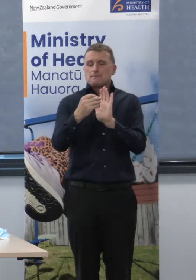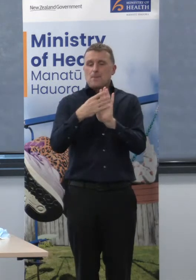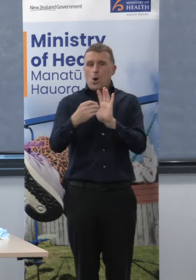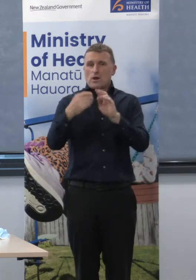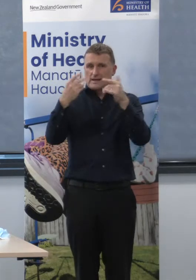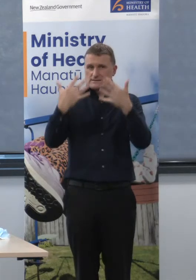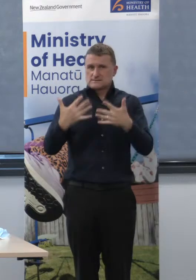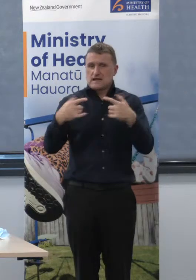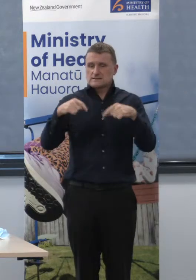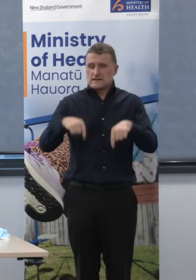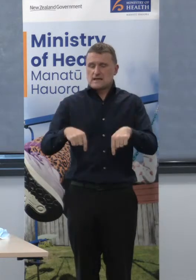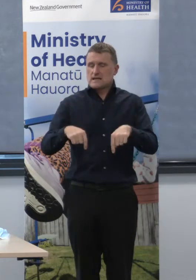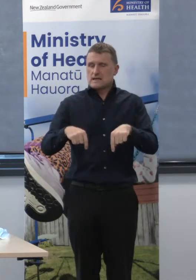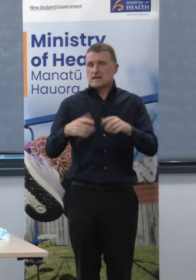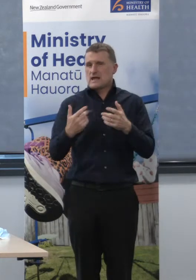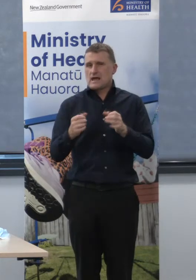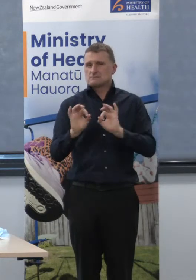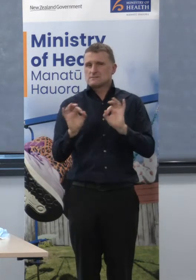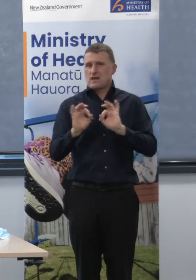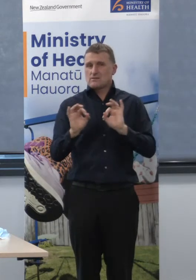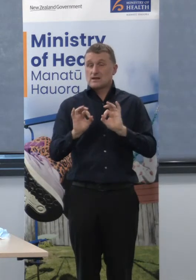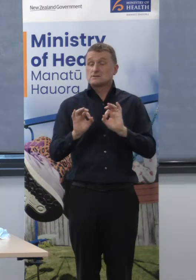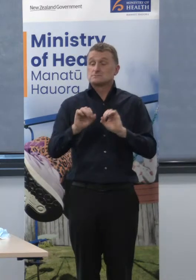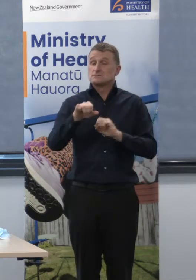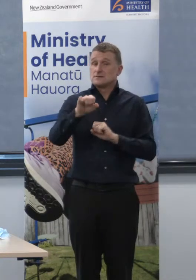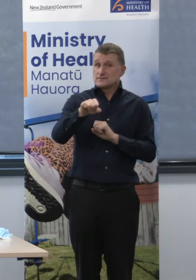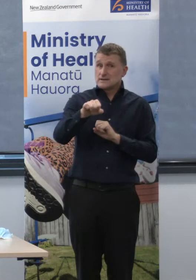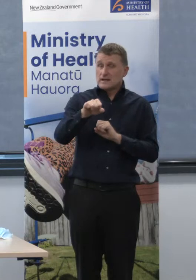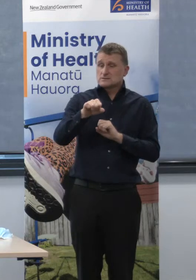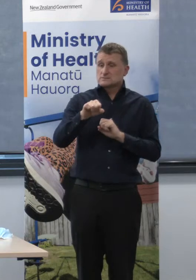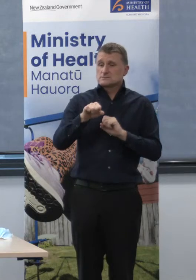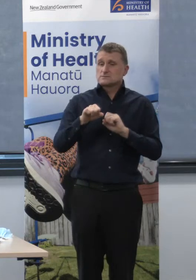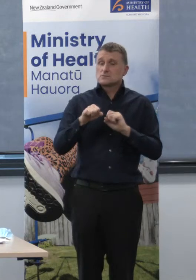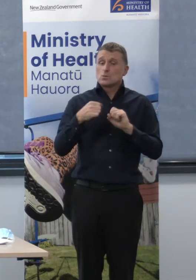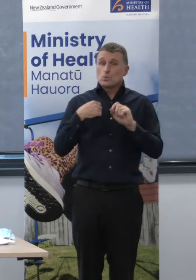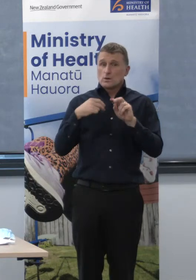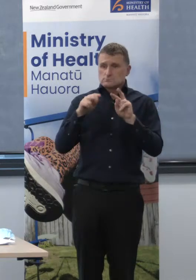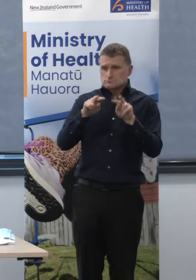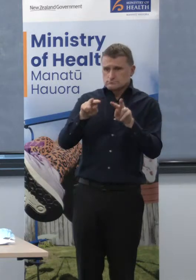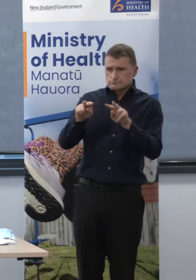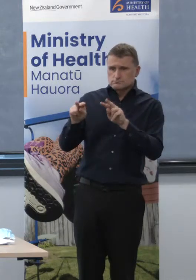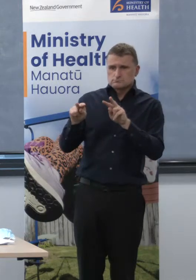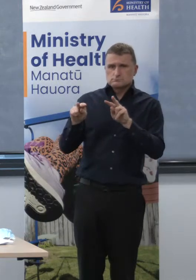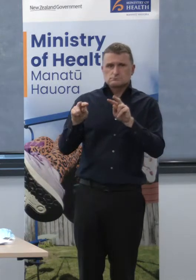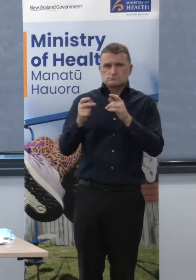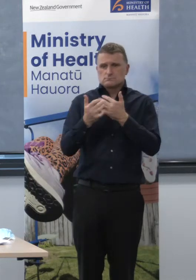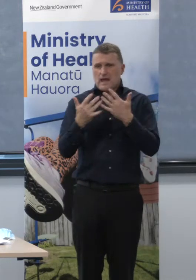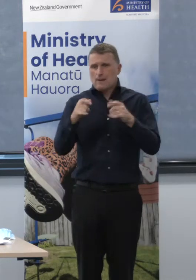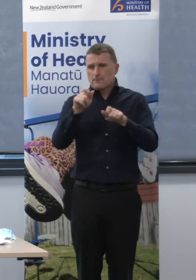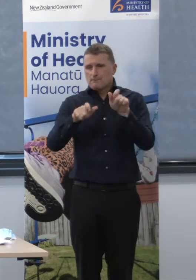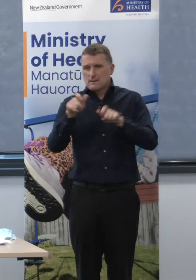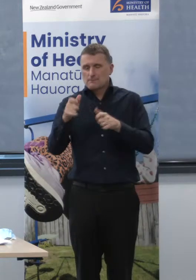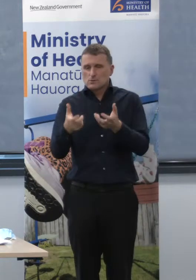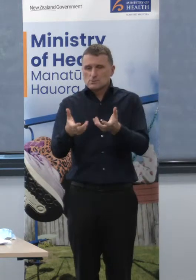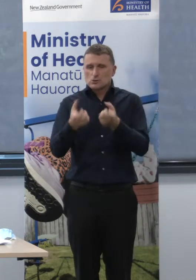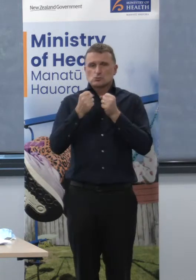data in front of me. But yes, they do monitor the number that have been reported